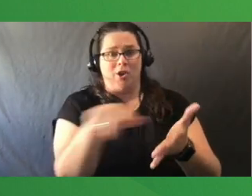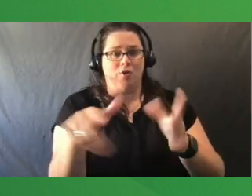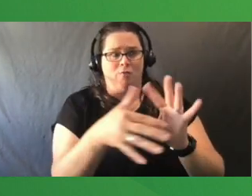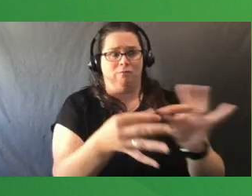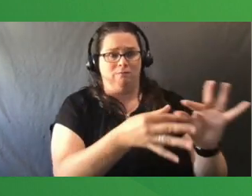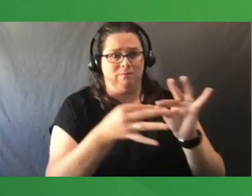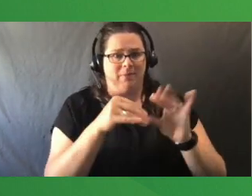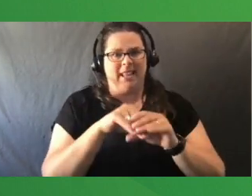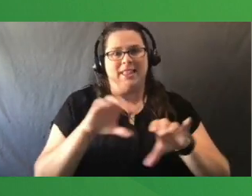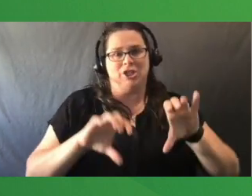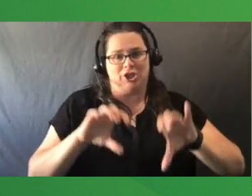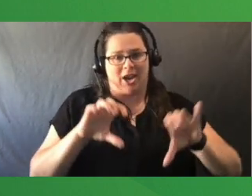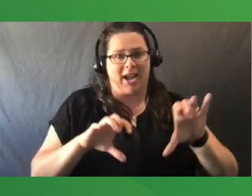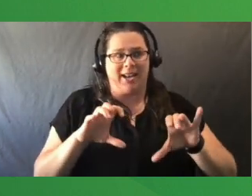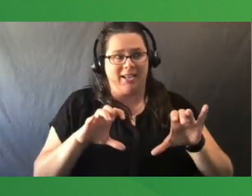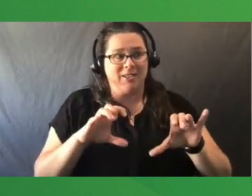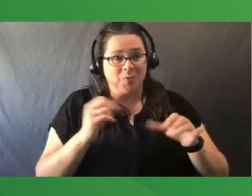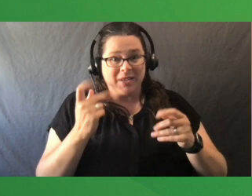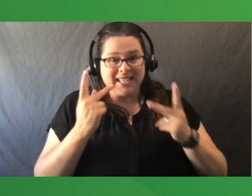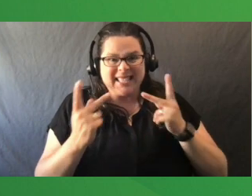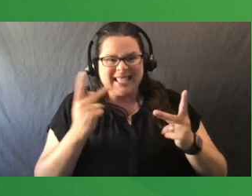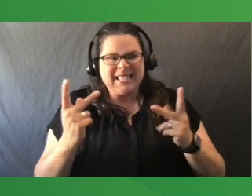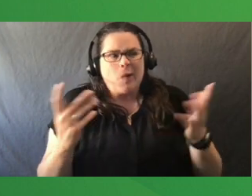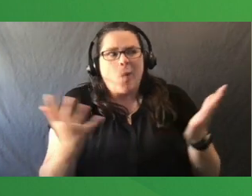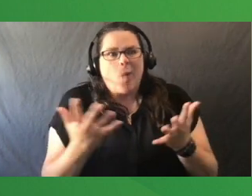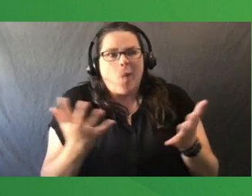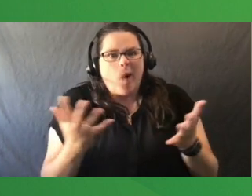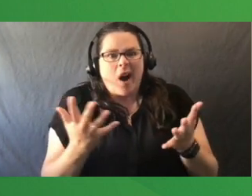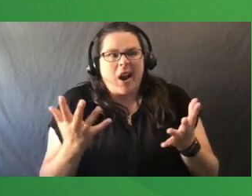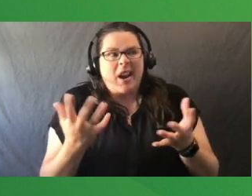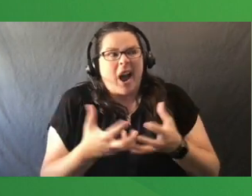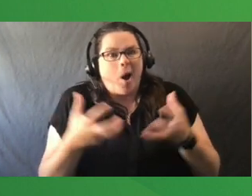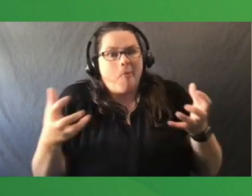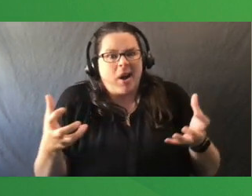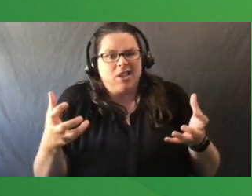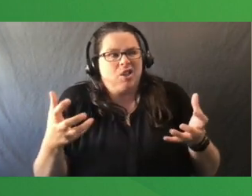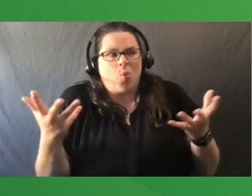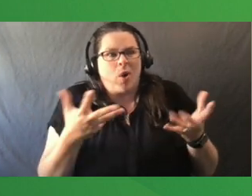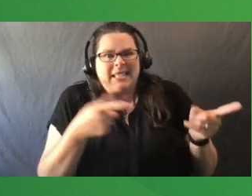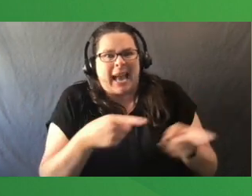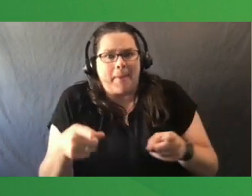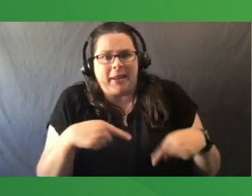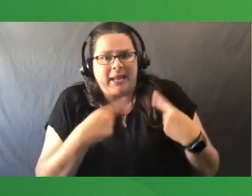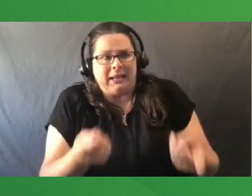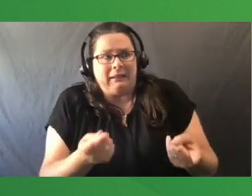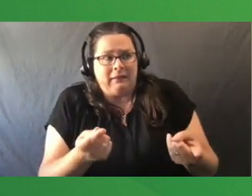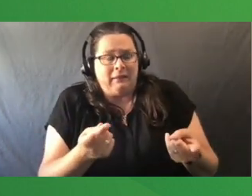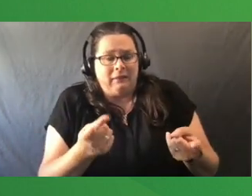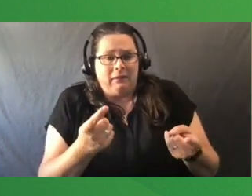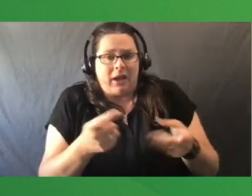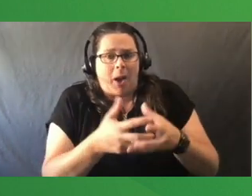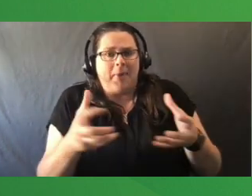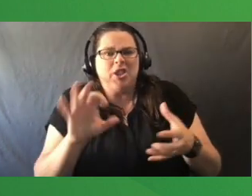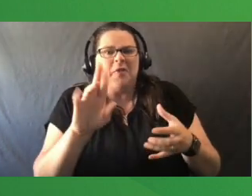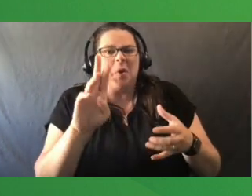So we can see what has been happening to the amount of fuel in California over time.